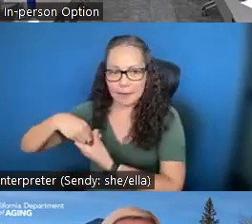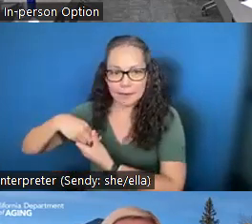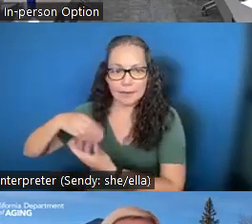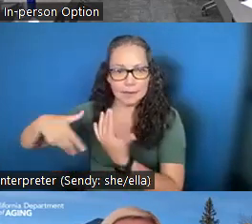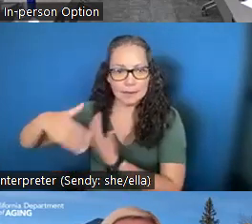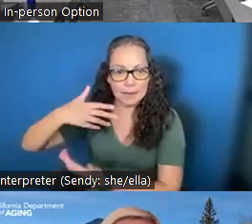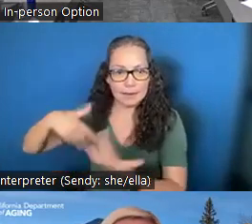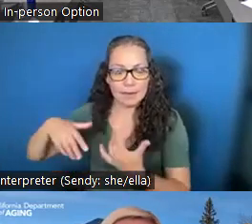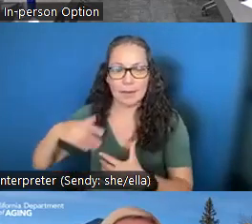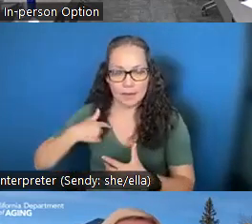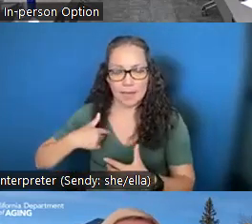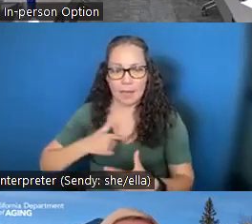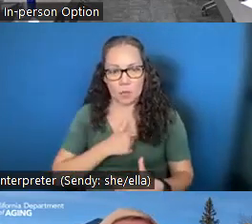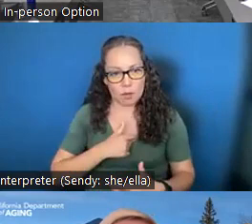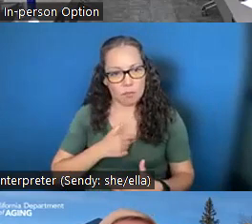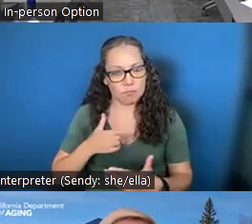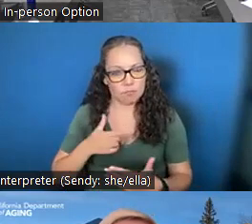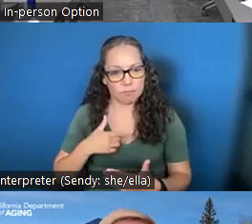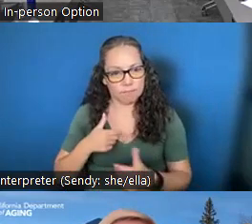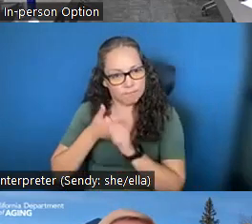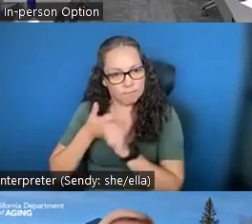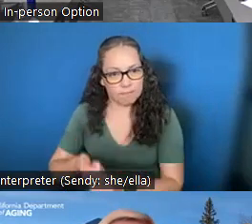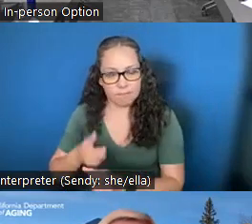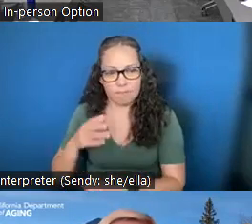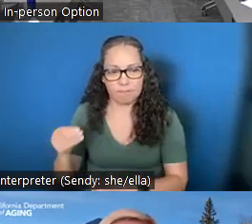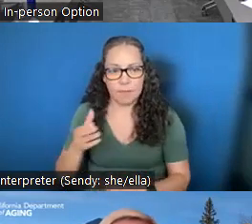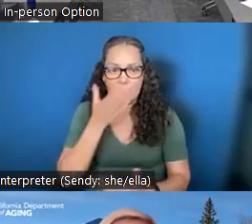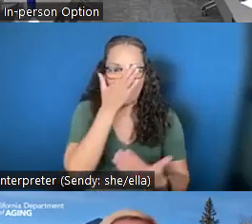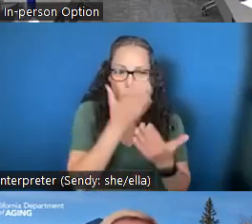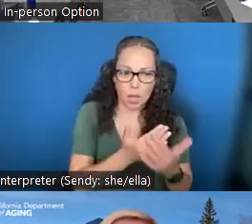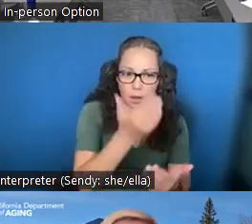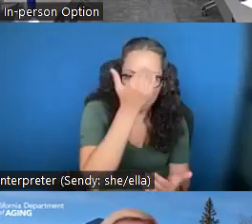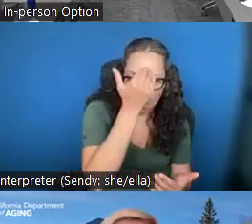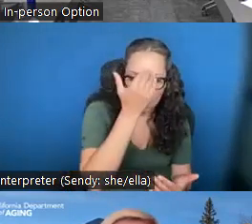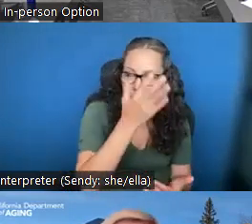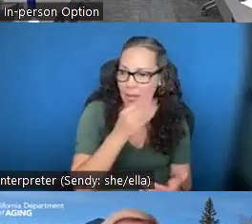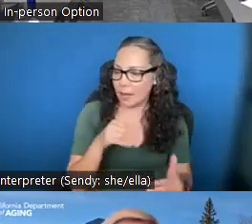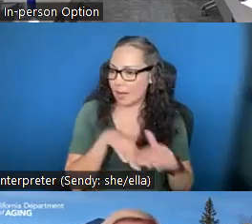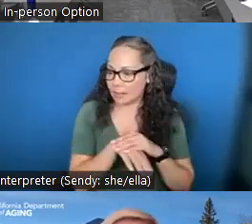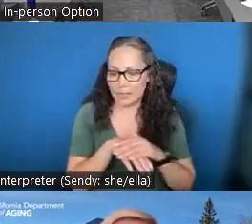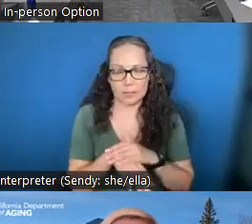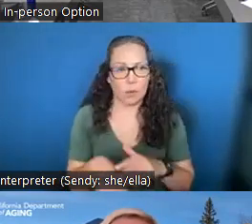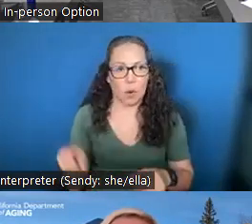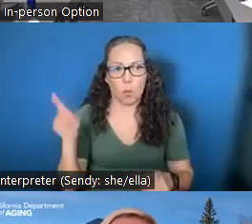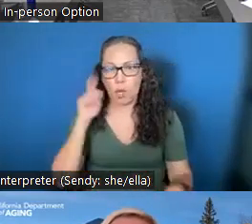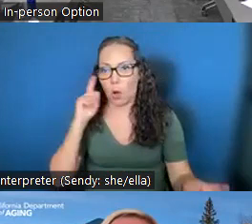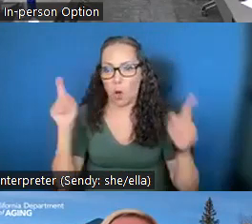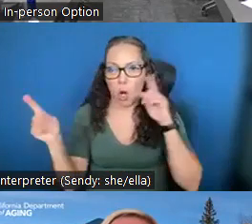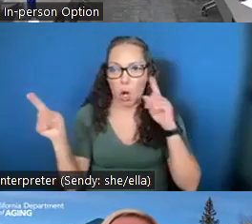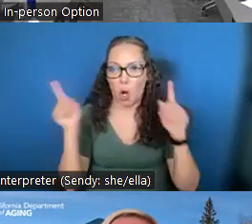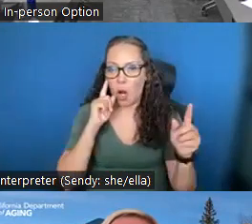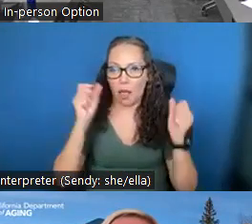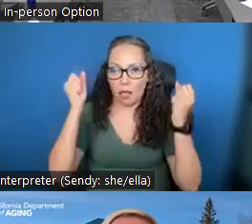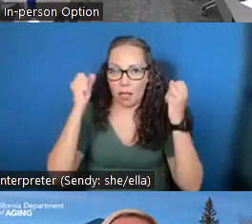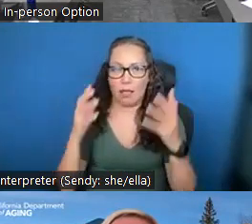we all subscribe to well-known and accessible we heard lots and lots and lots about uh the need for